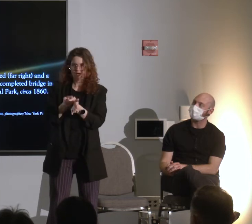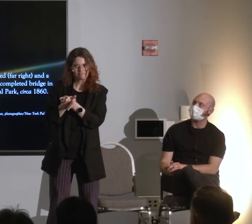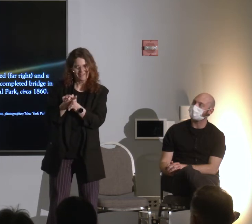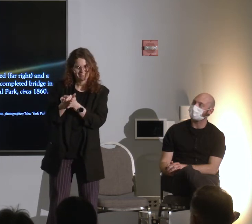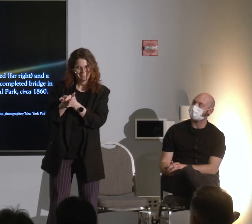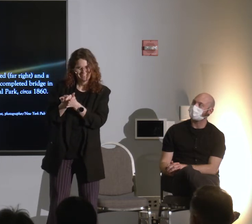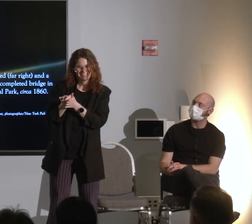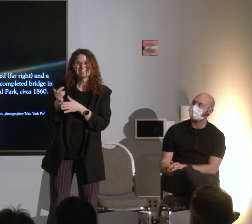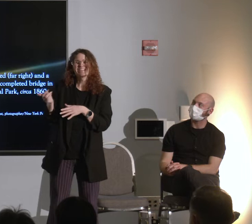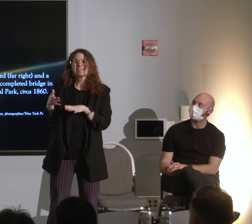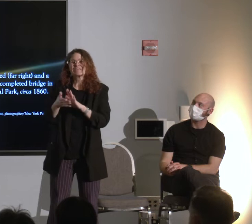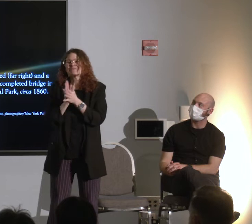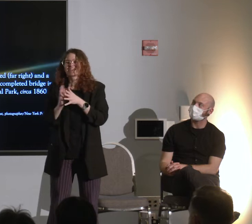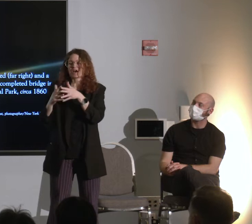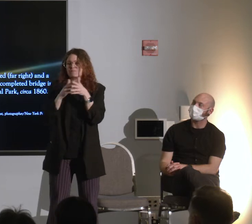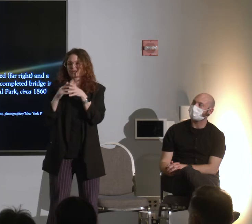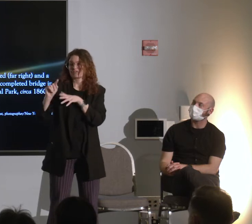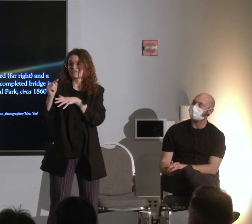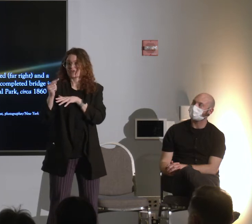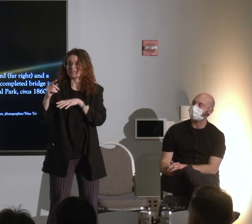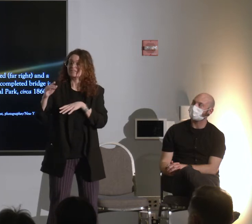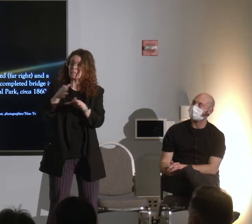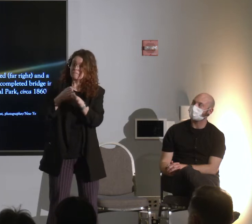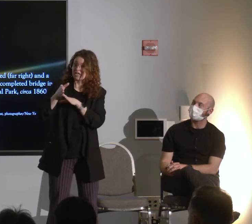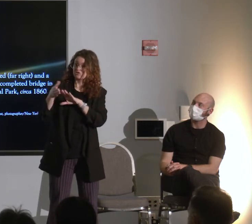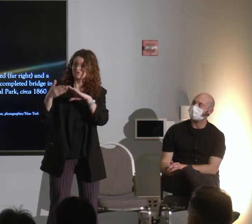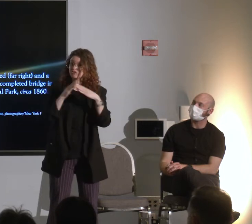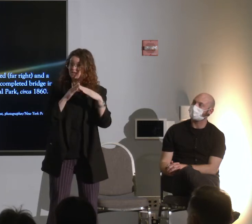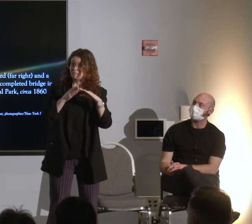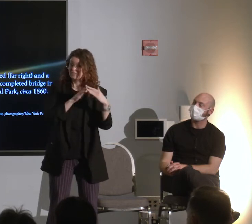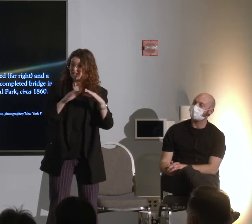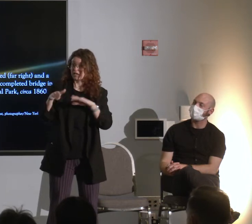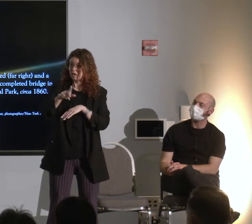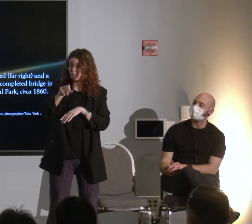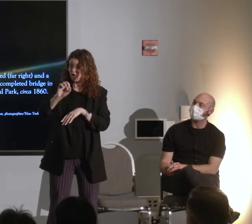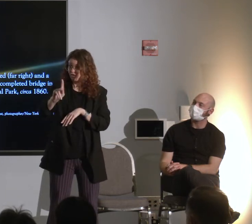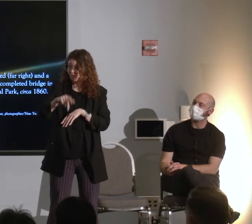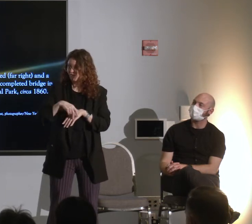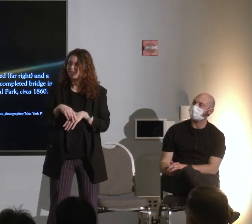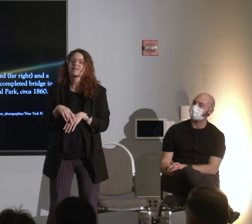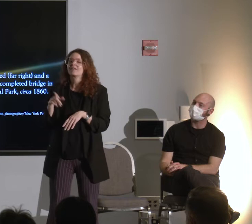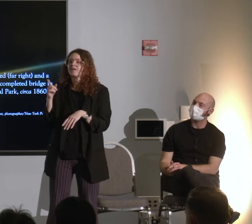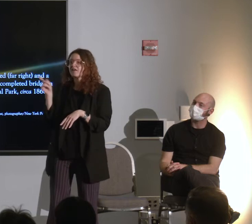He would make America's first major city park its first park, the essential prototype of all